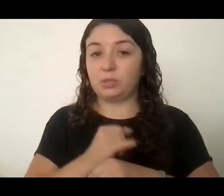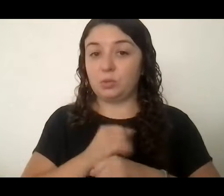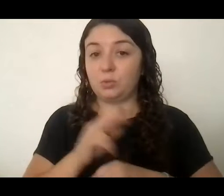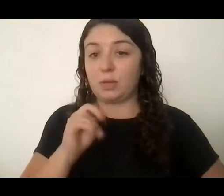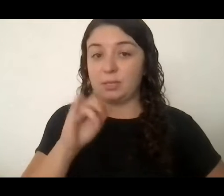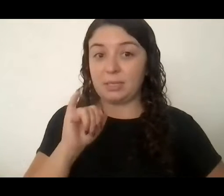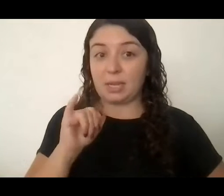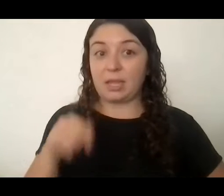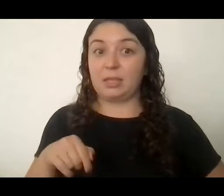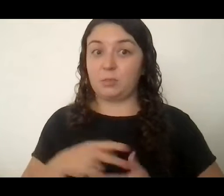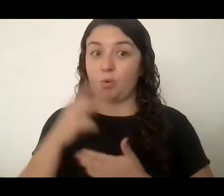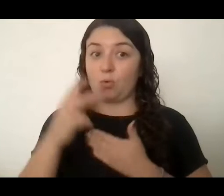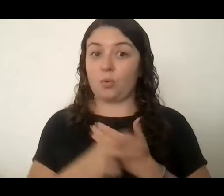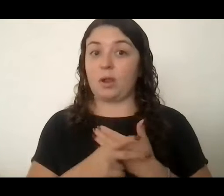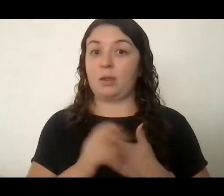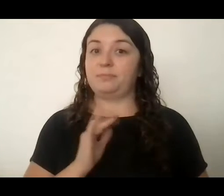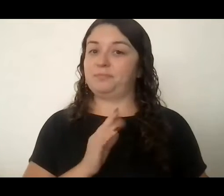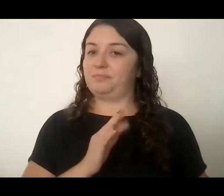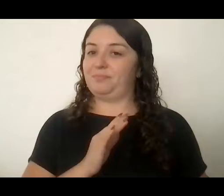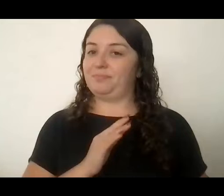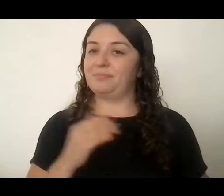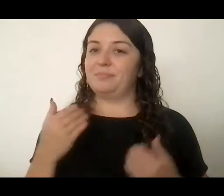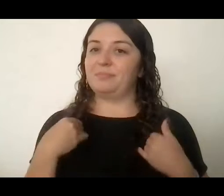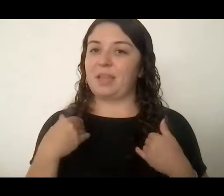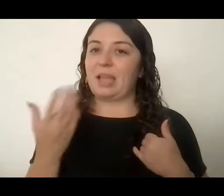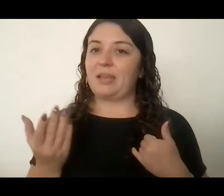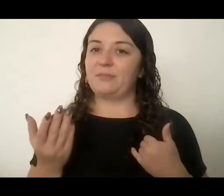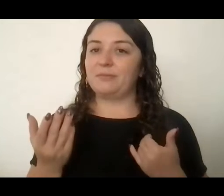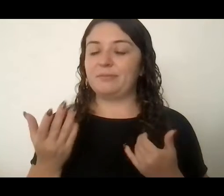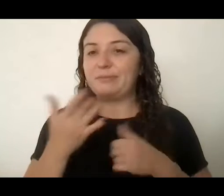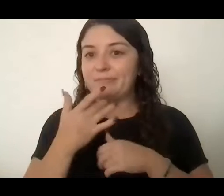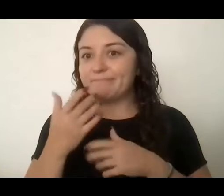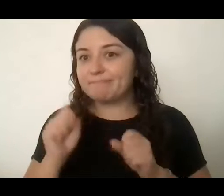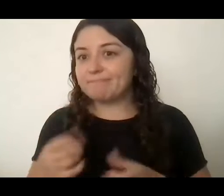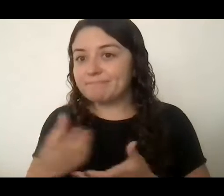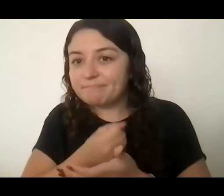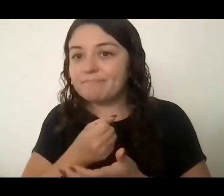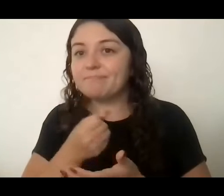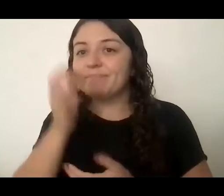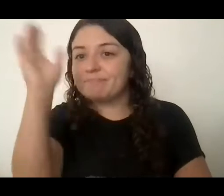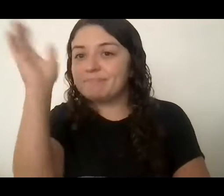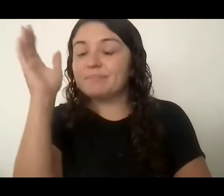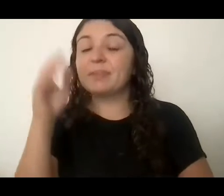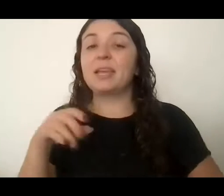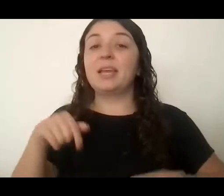which creates a space for this webinar. I do want to also note that while the webinar is funded by